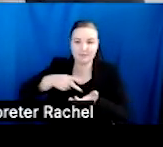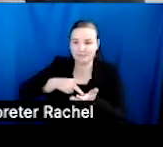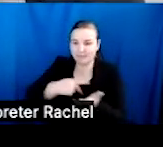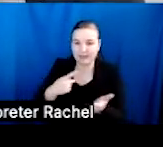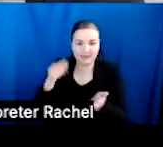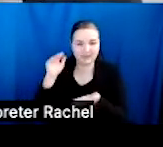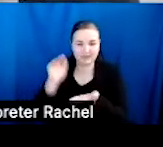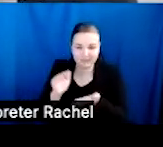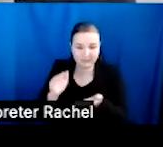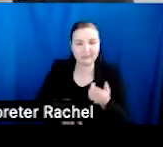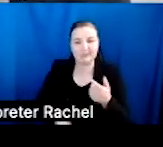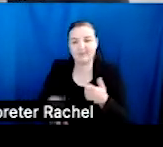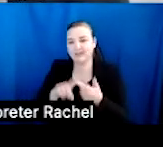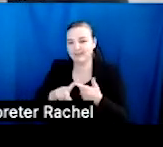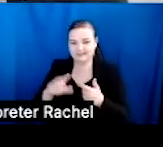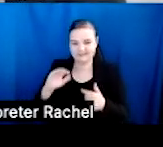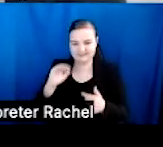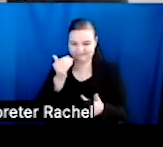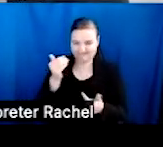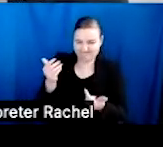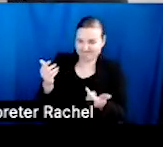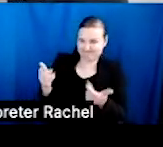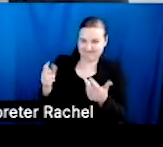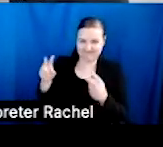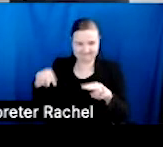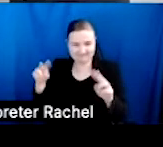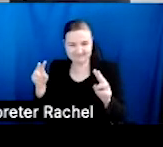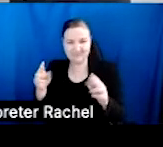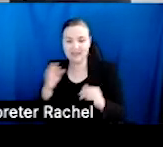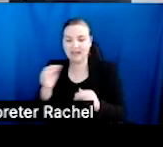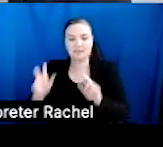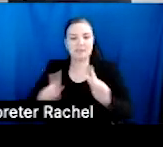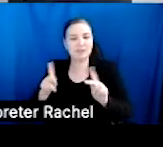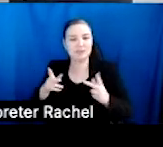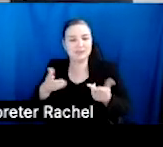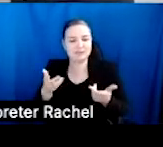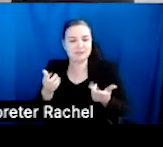without outside sources of financial support from getting a foothold in the museum world, which then